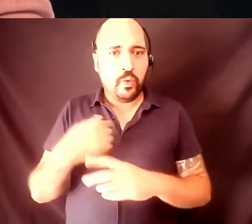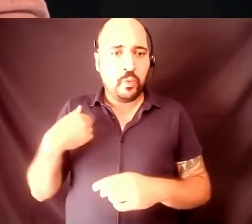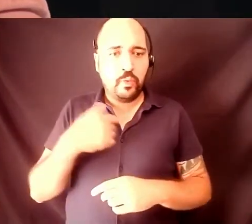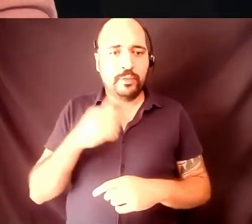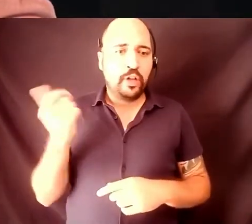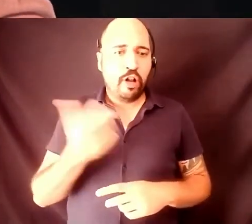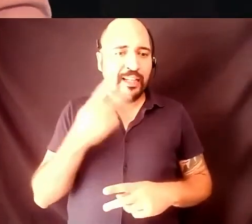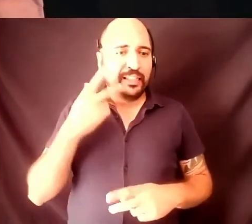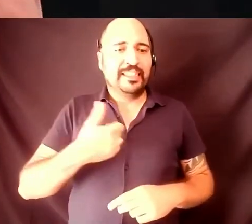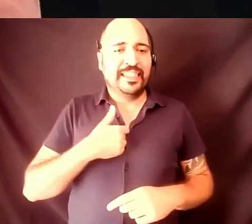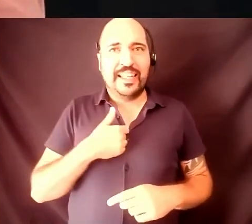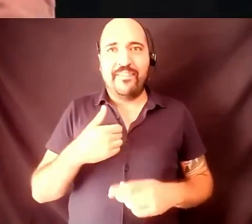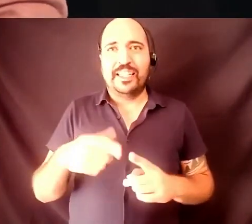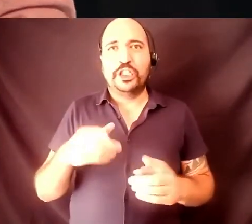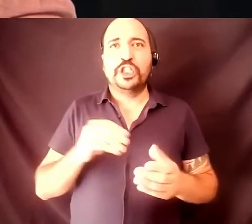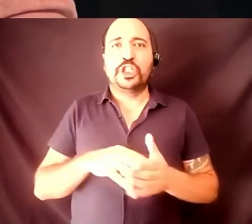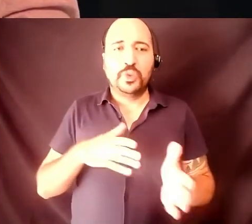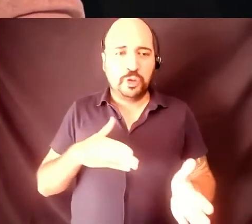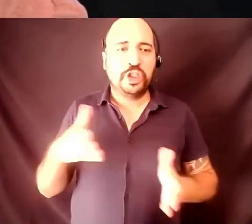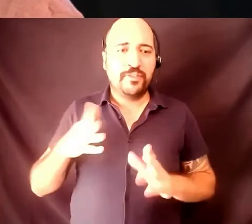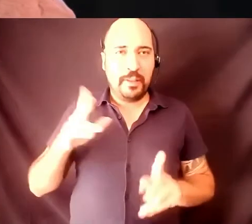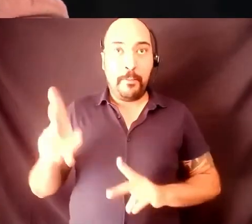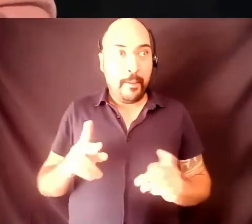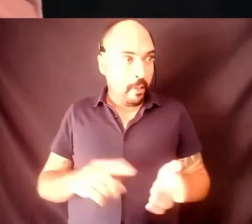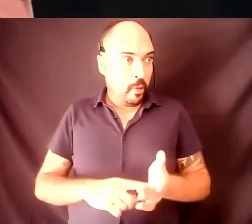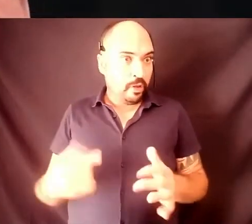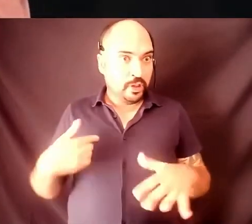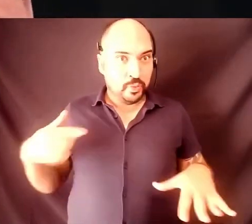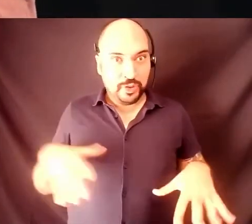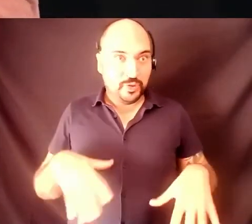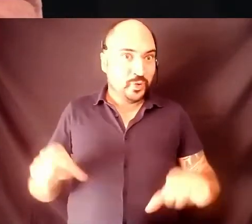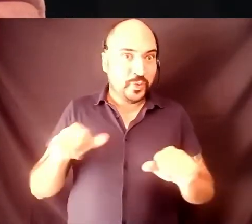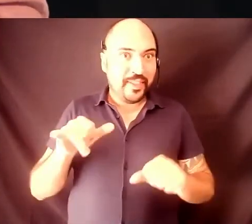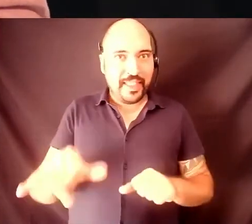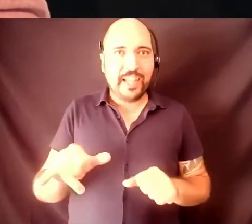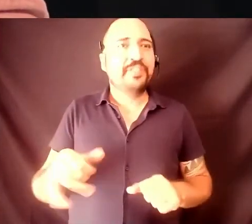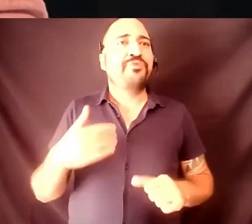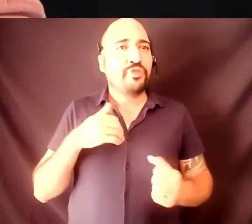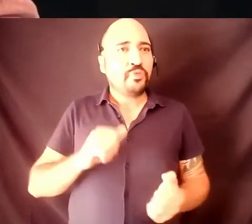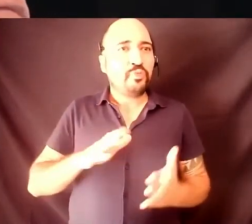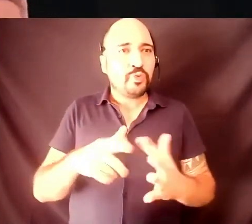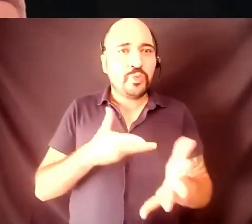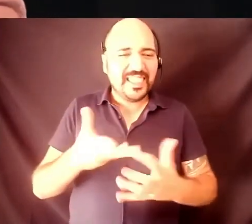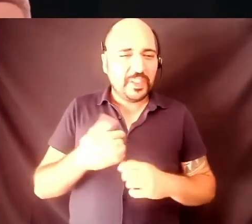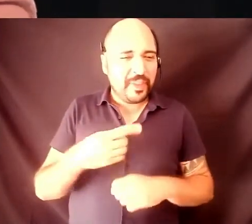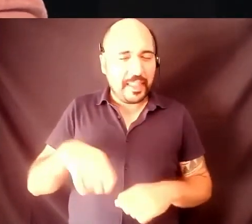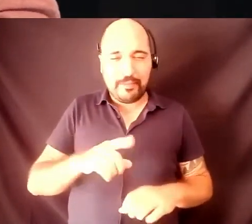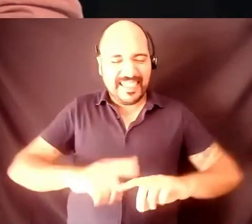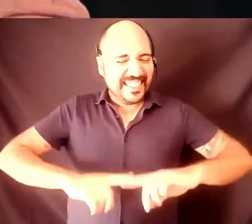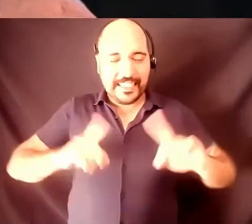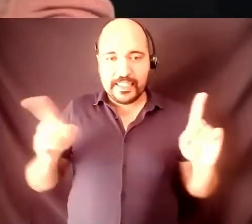student-serving people. Because once we do that, our approach to engaging with them is completely different. You know what I mean? That's the part. So Ian.